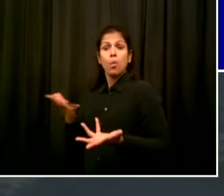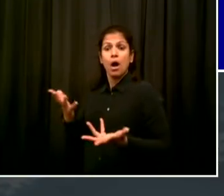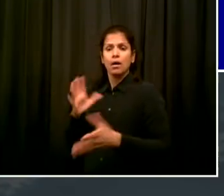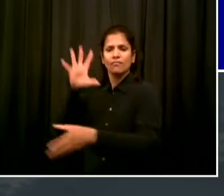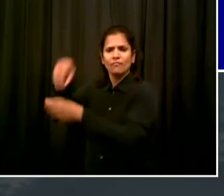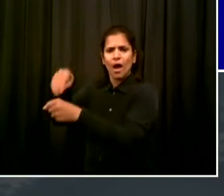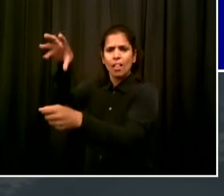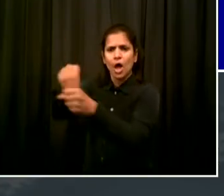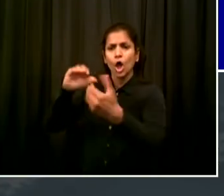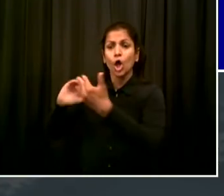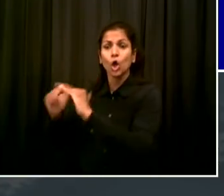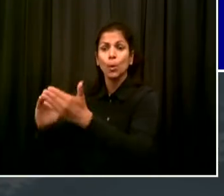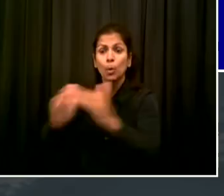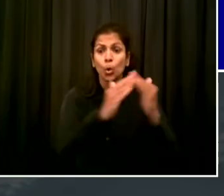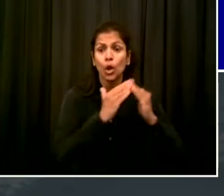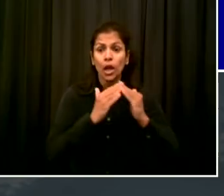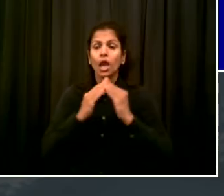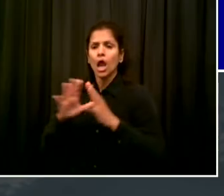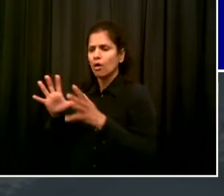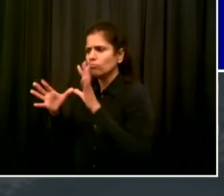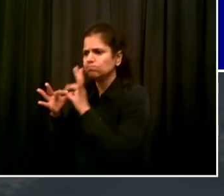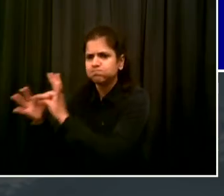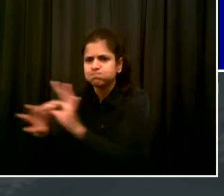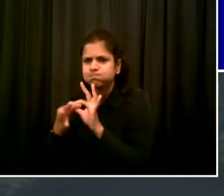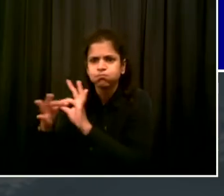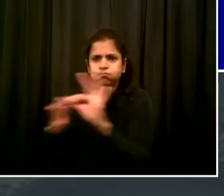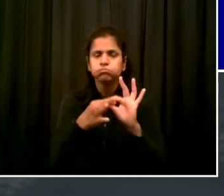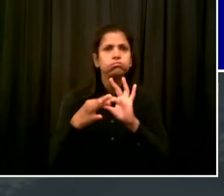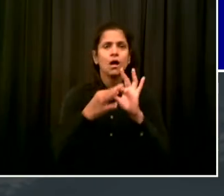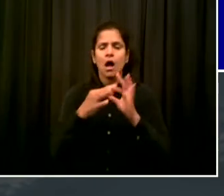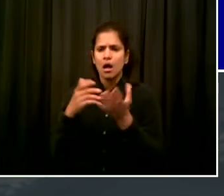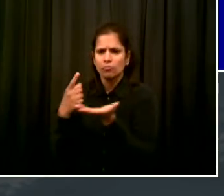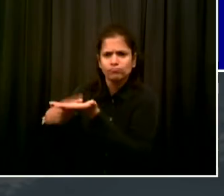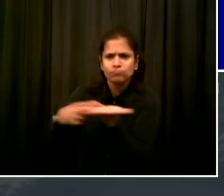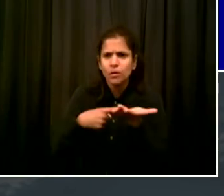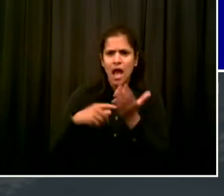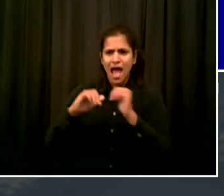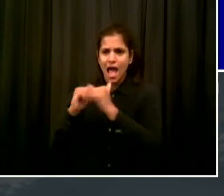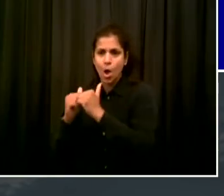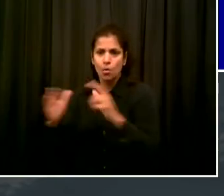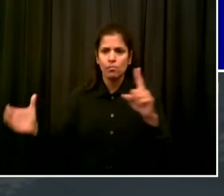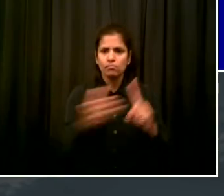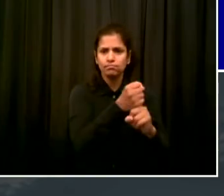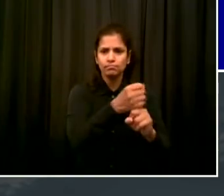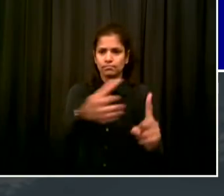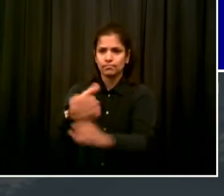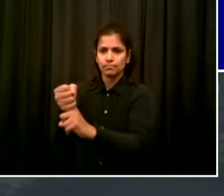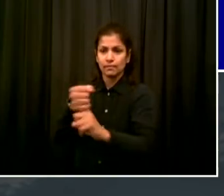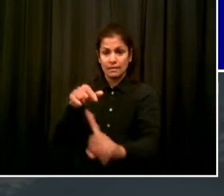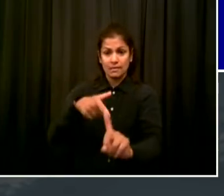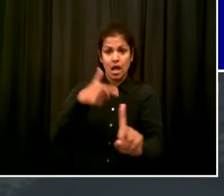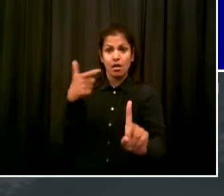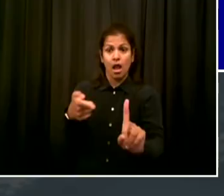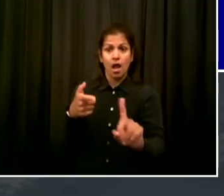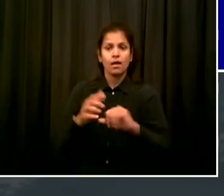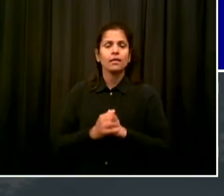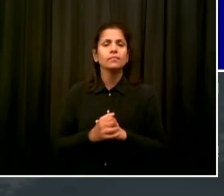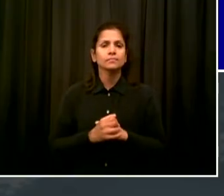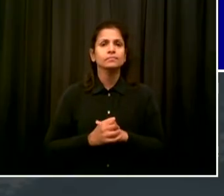OABUT FOR THE LAST SEVEN YEARS . WE DO NOT ACCEPT AN